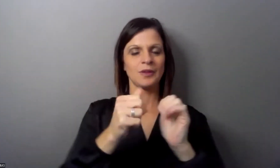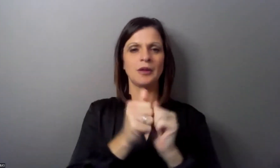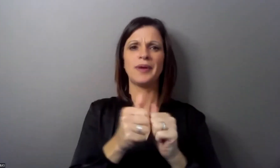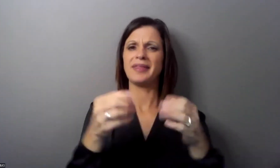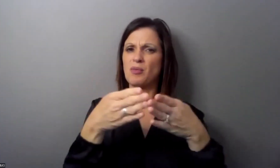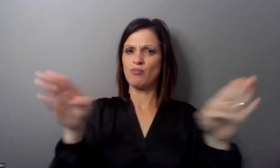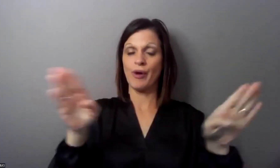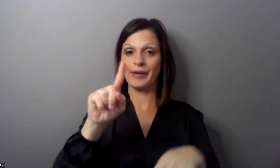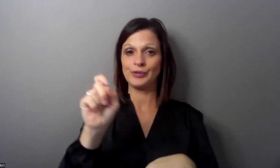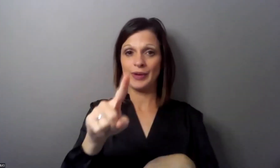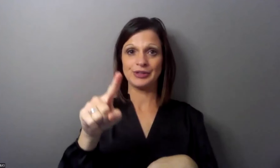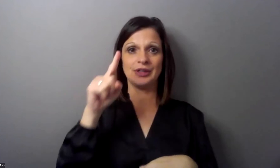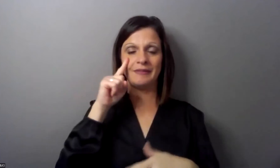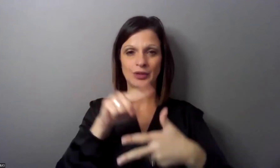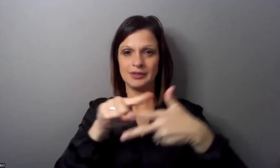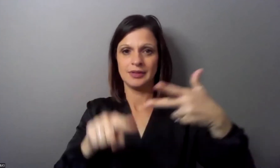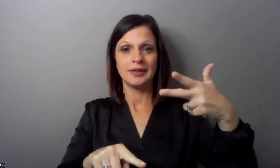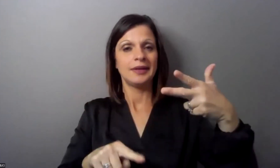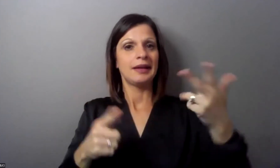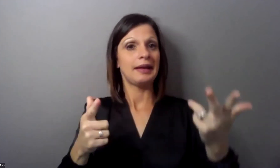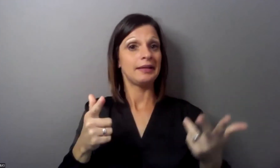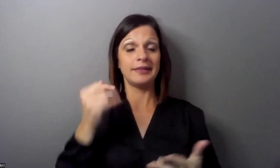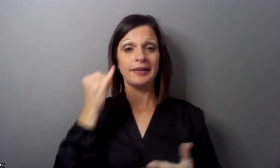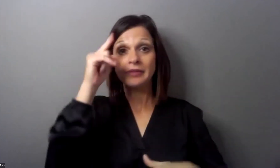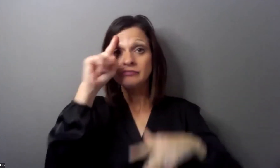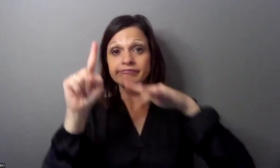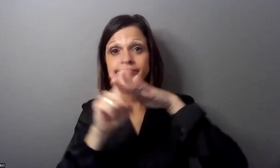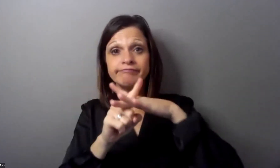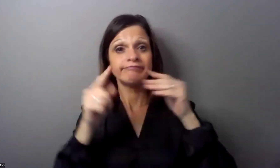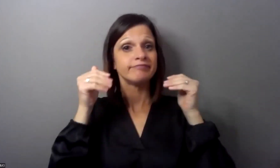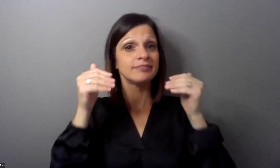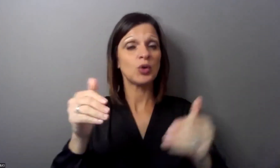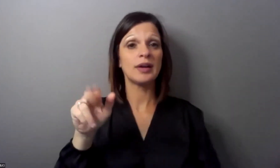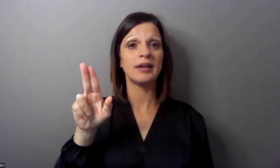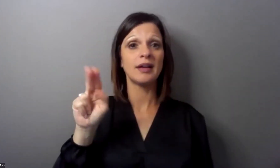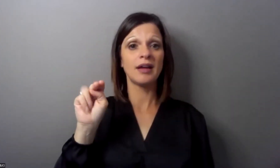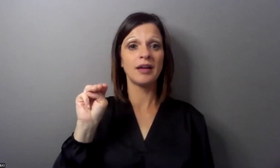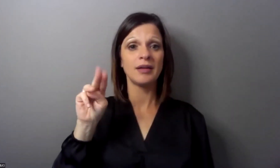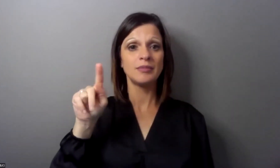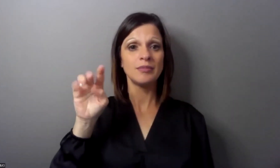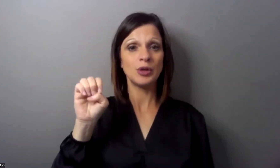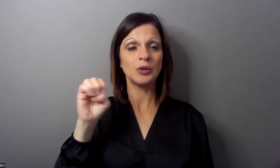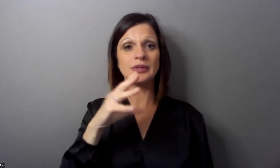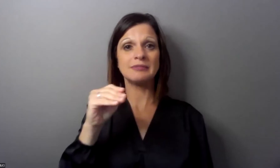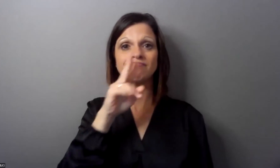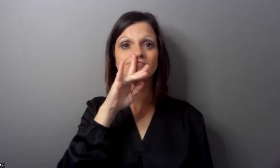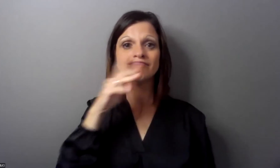and I invite you guys to come off of mute as desired. And we can see – with the first question importantly.